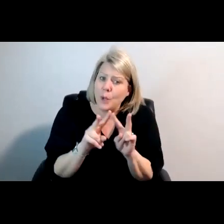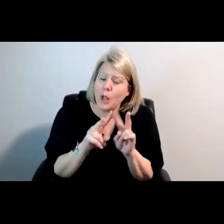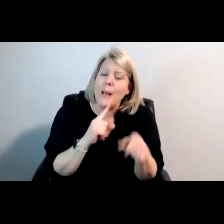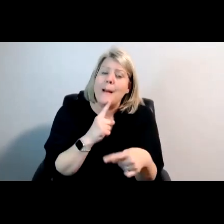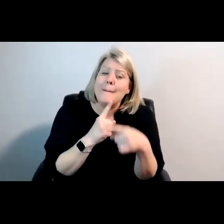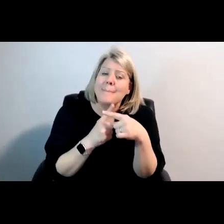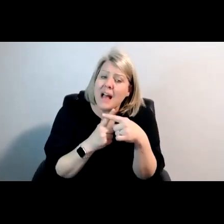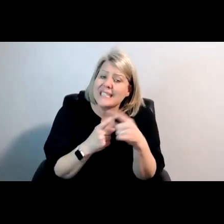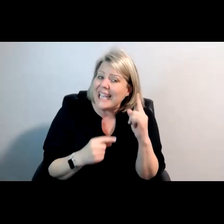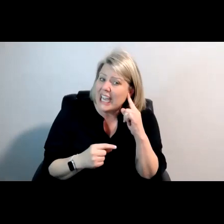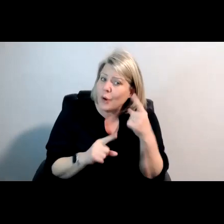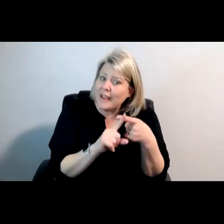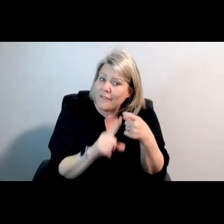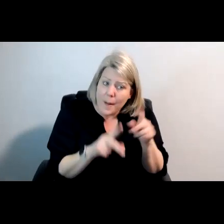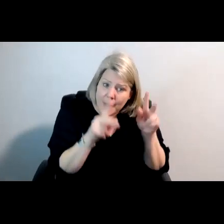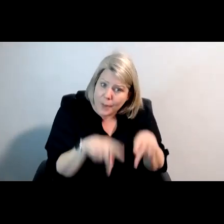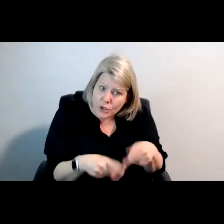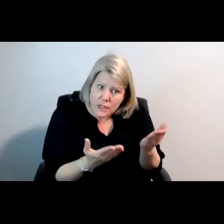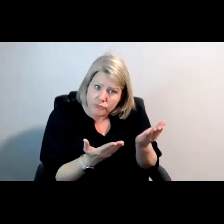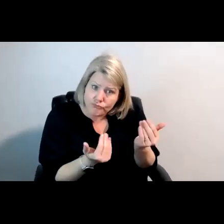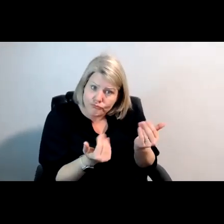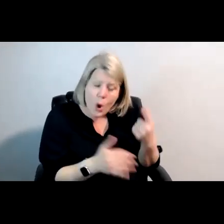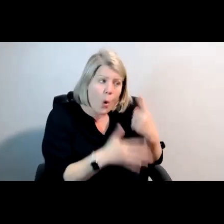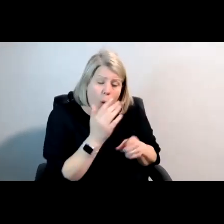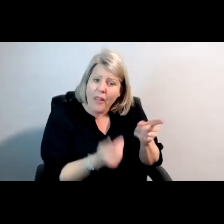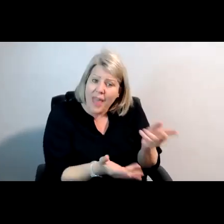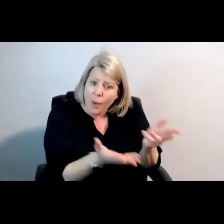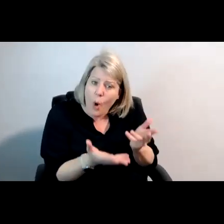what they want and what their choices are.